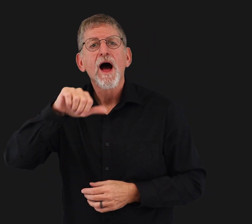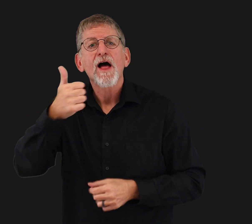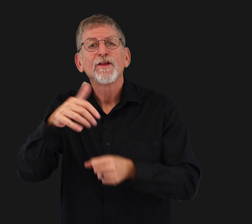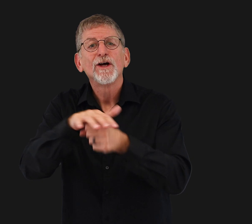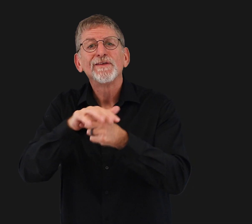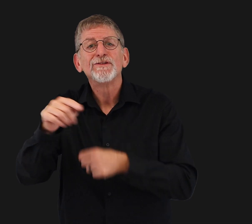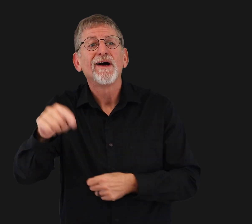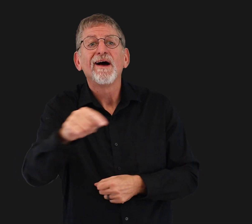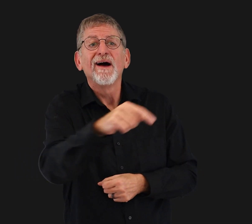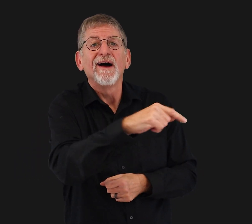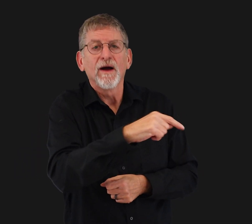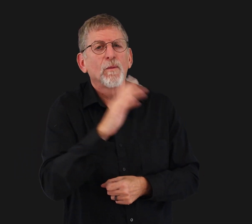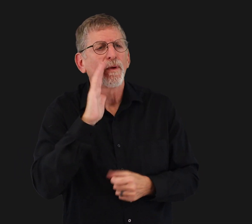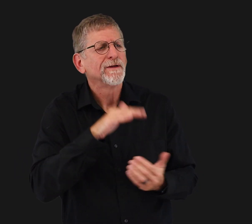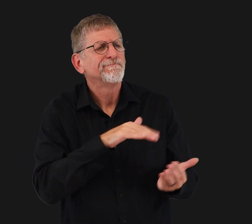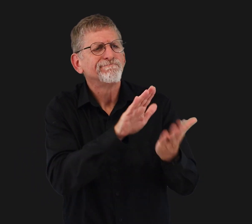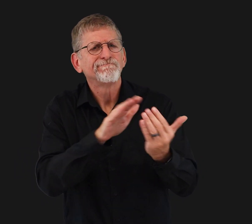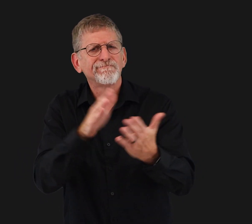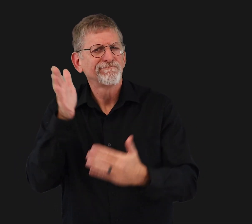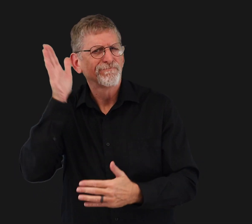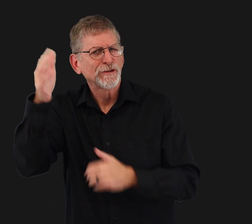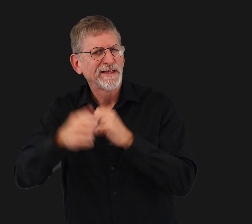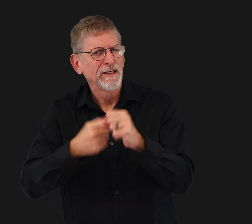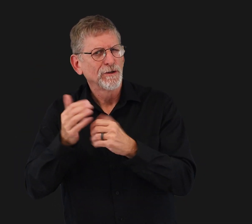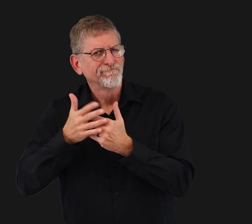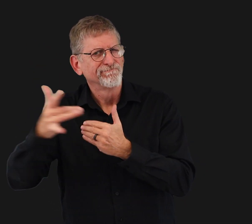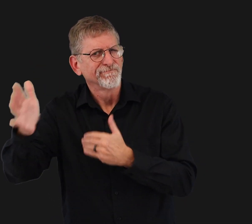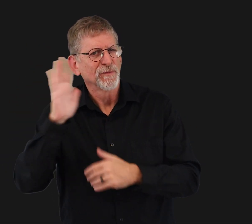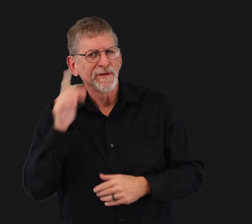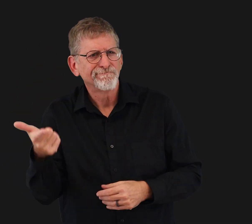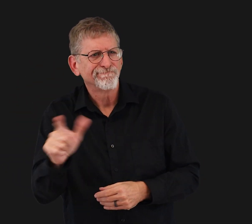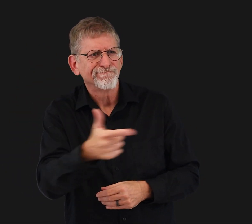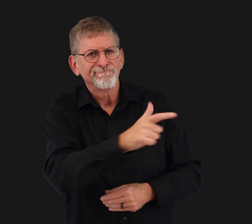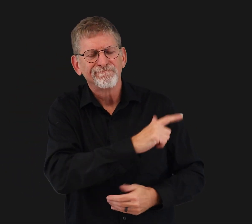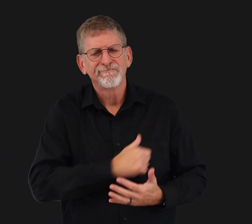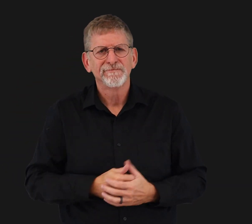Other regions will be addressed in future years.